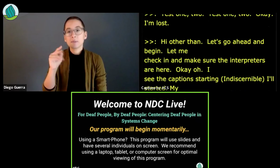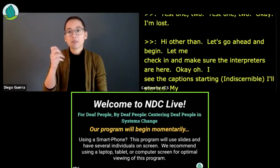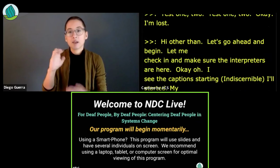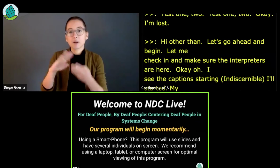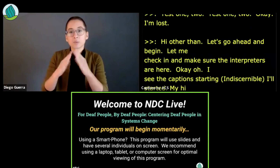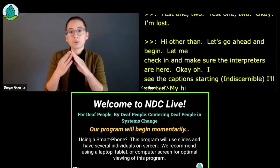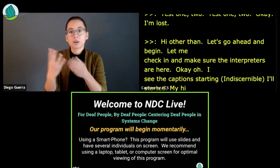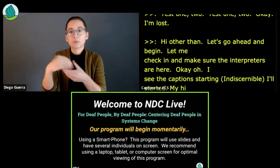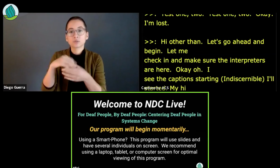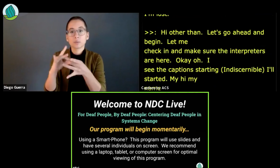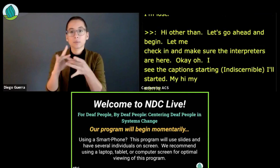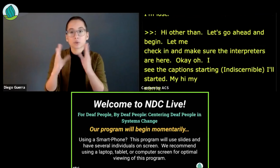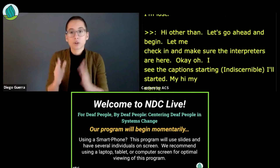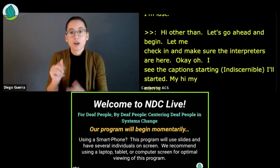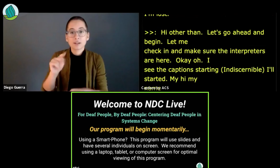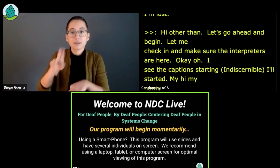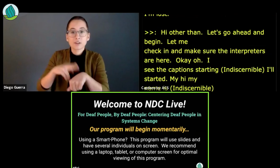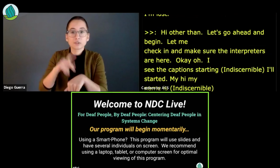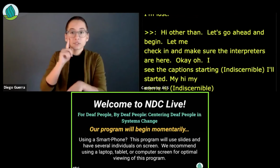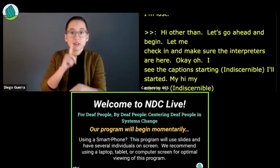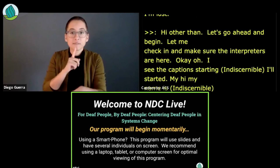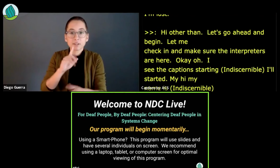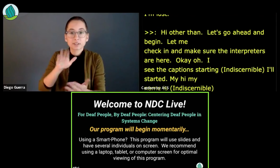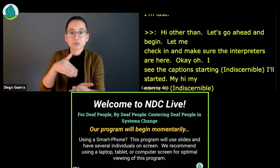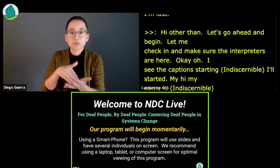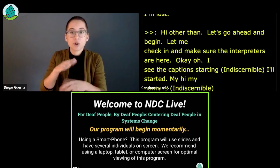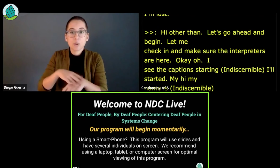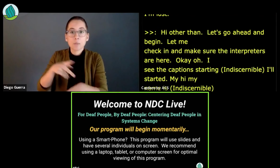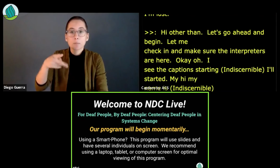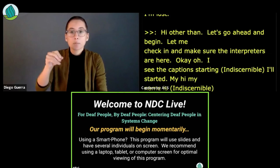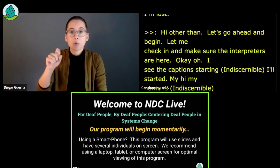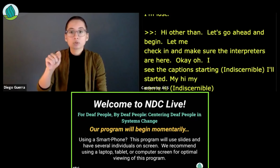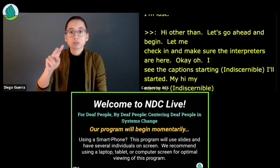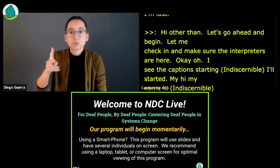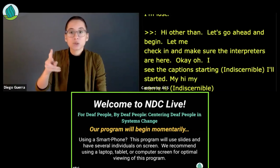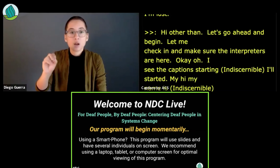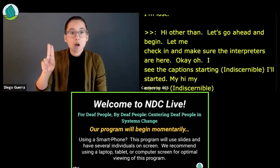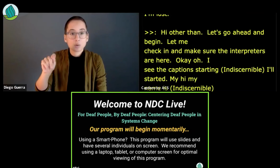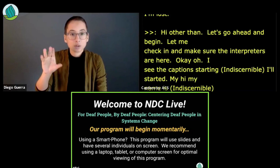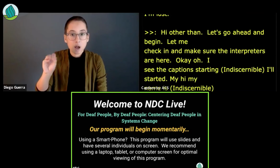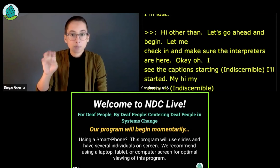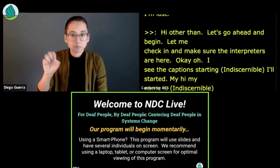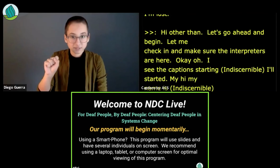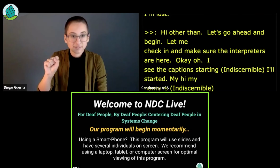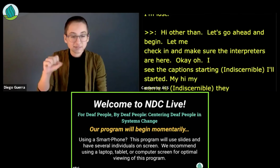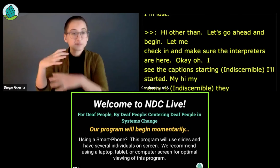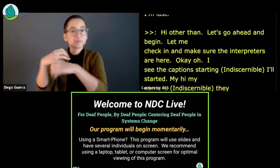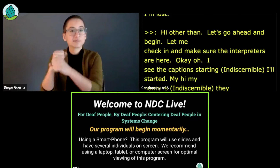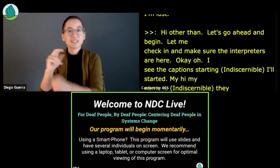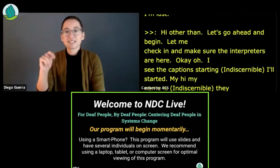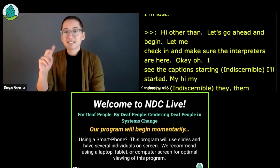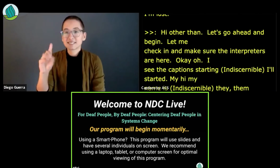I'm the community engagement coordinator with the National Deaf Center on Post-secondary Outcomes abbreviated as NDC.